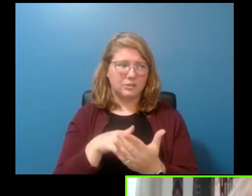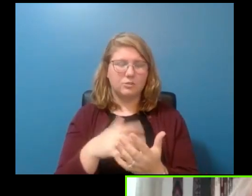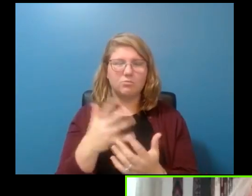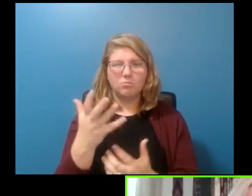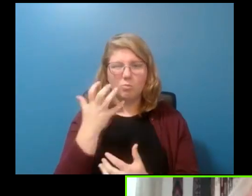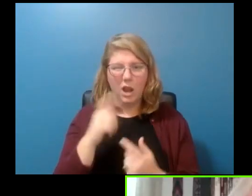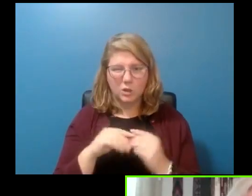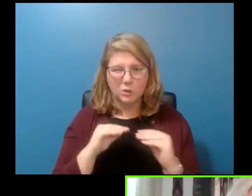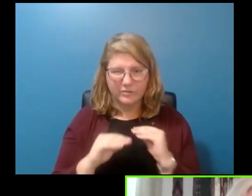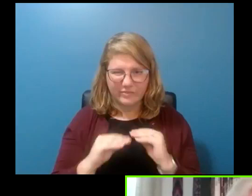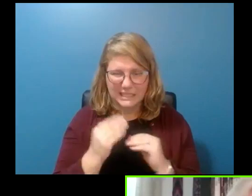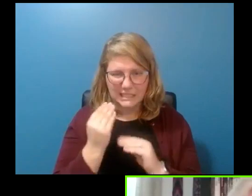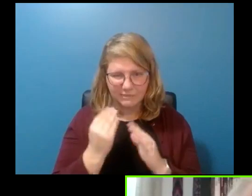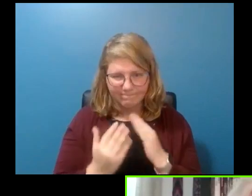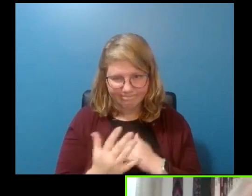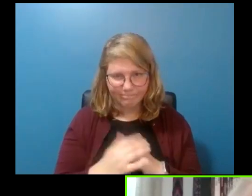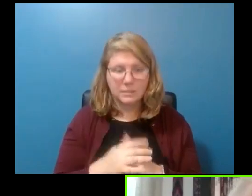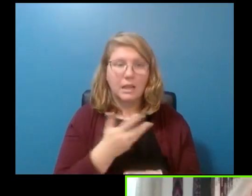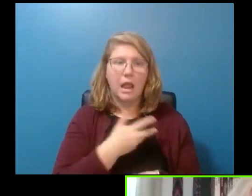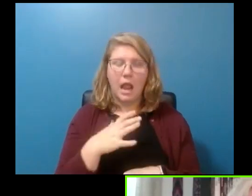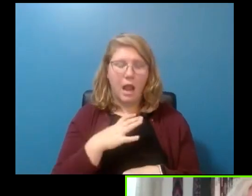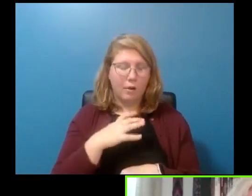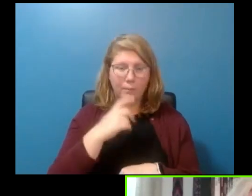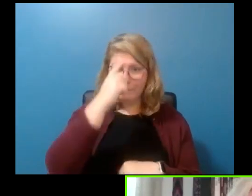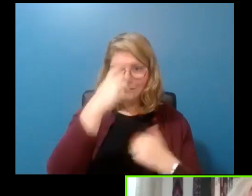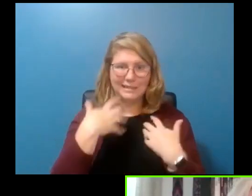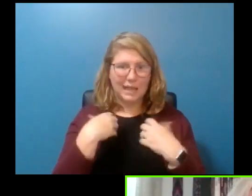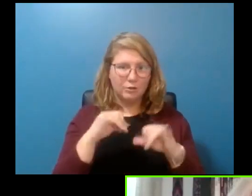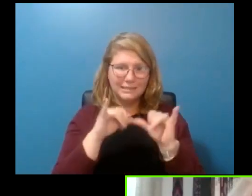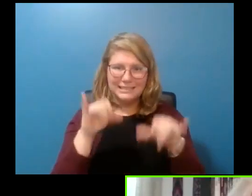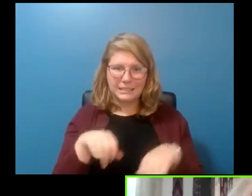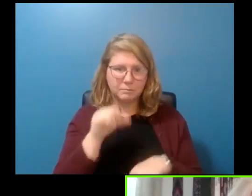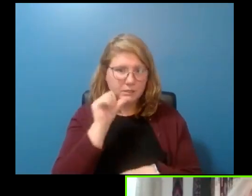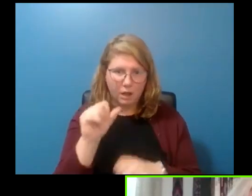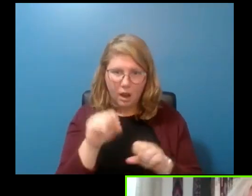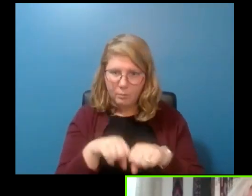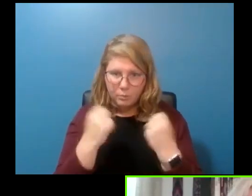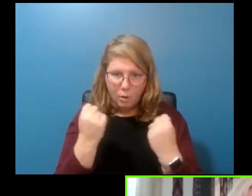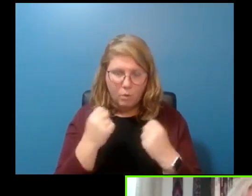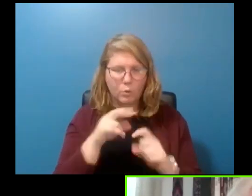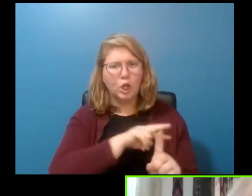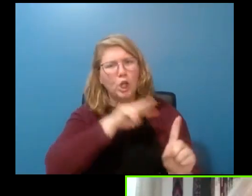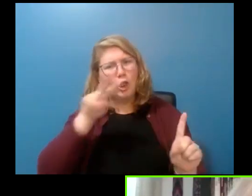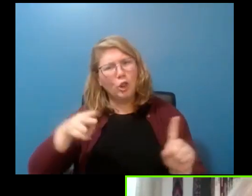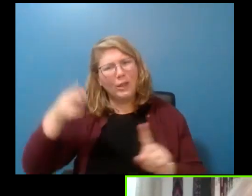you know, even helping with mailings, doing booths in the community, all of those things